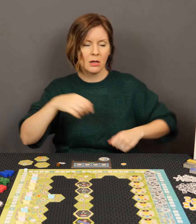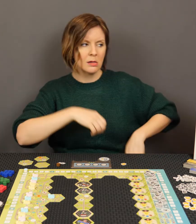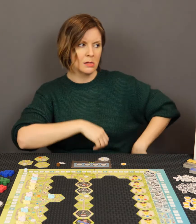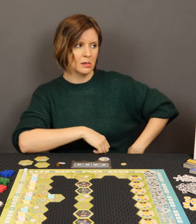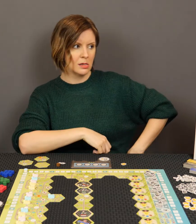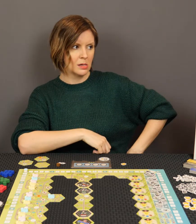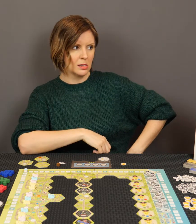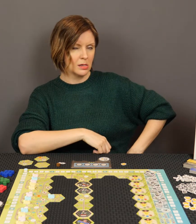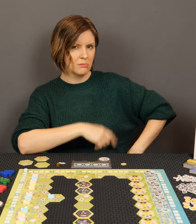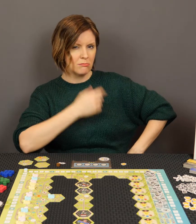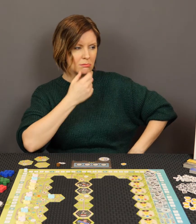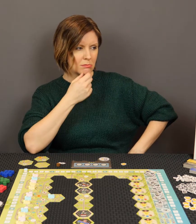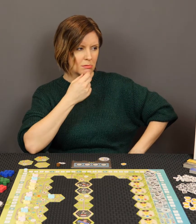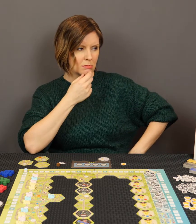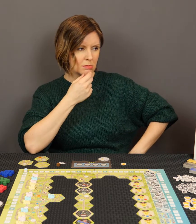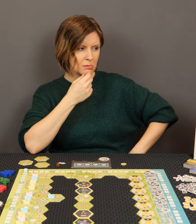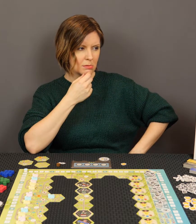If another player is like ugh…